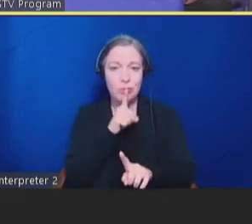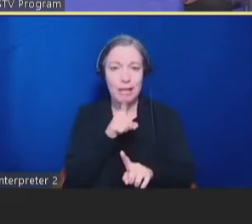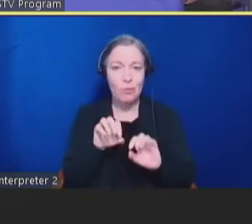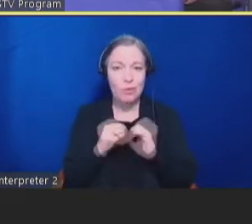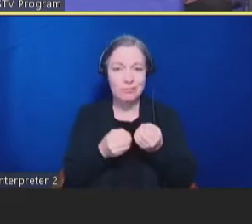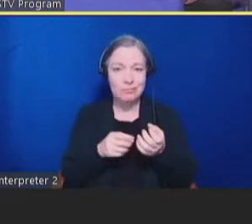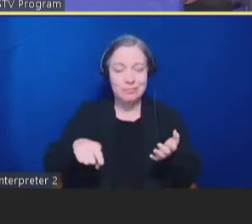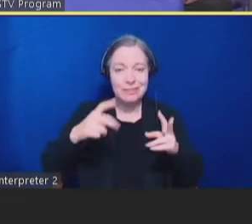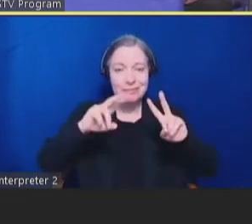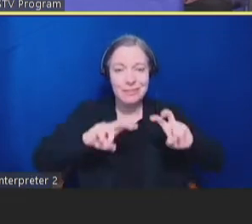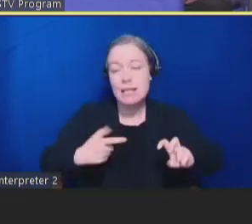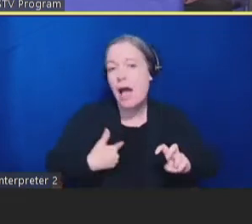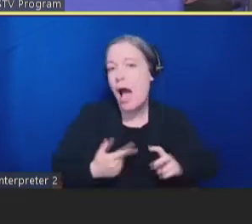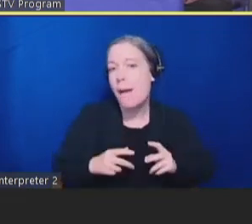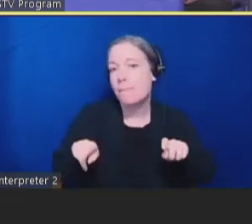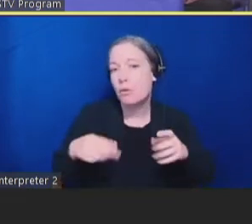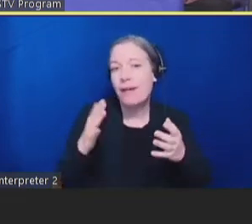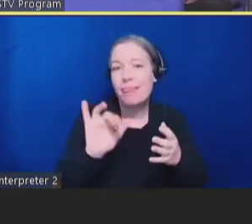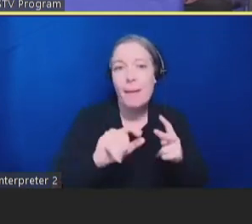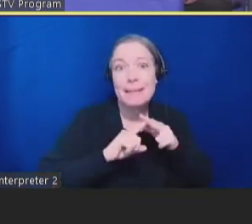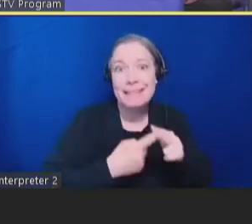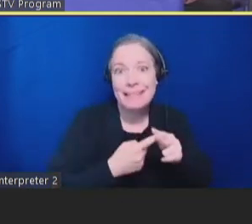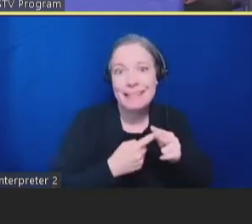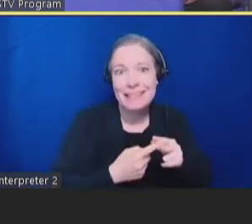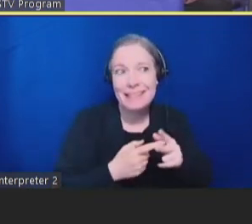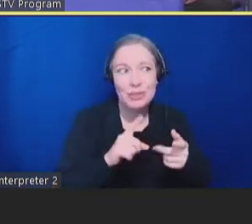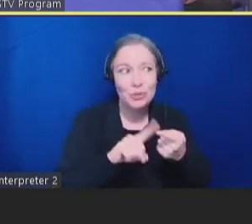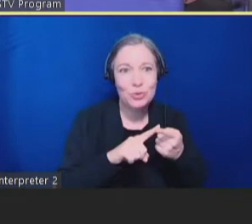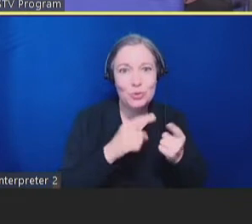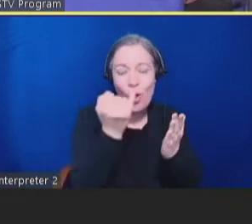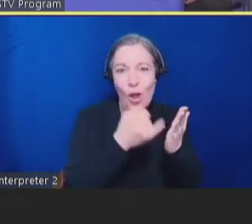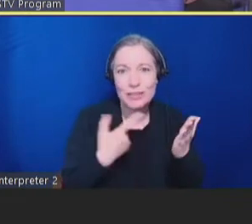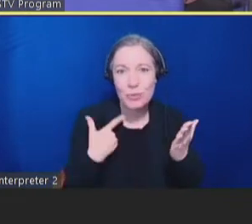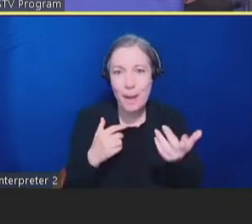to the organizations. So, we were making sure that we were tailoring all of those